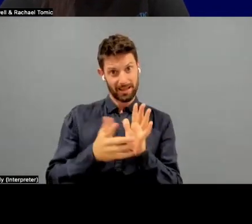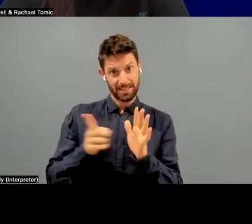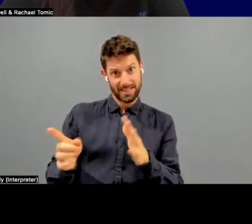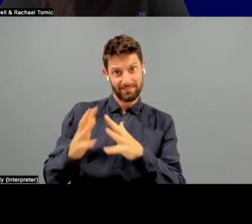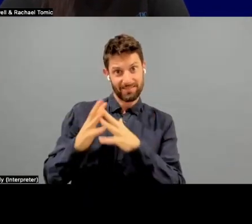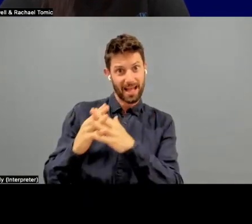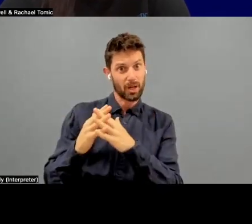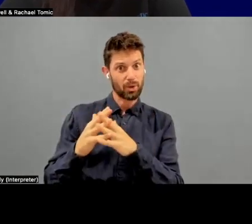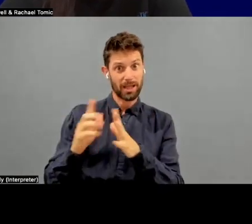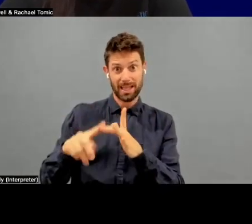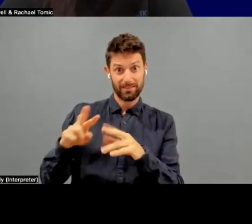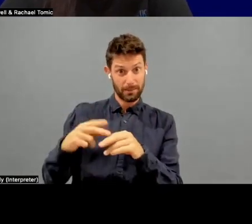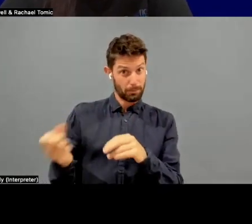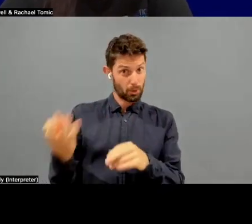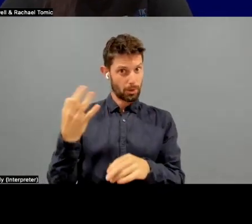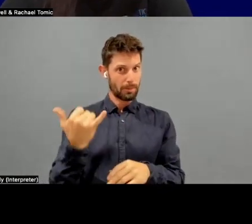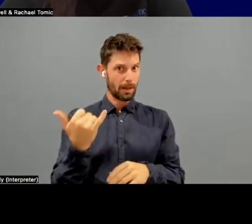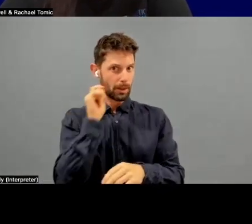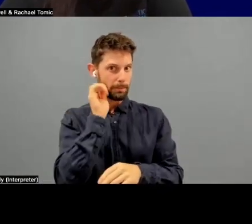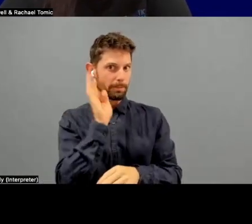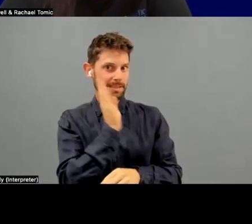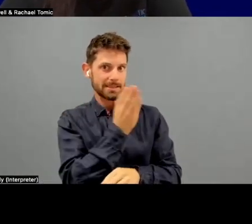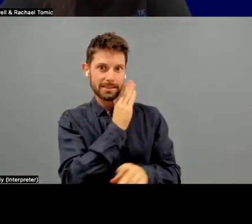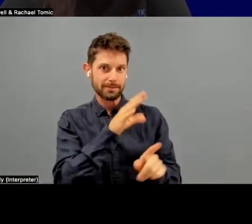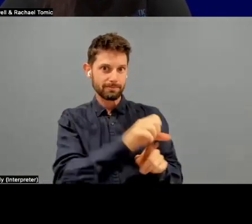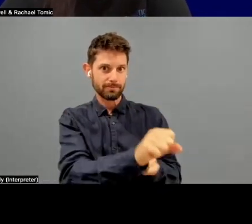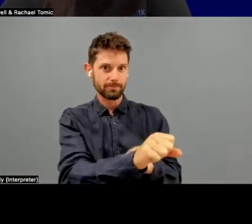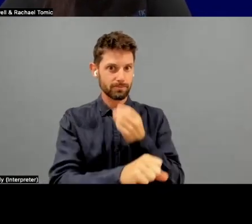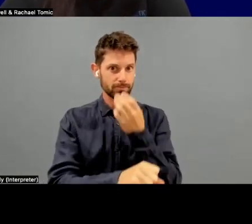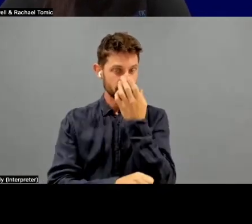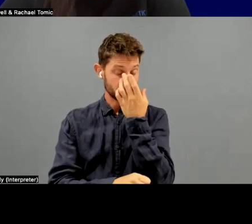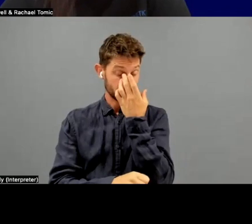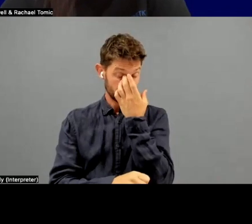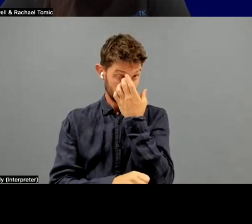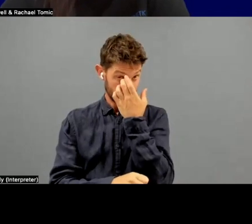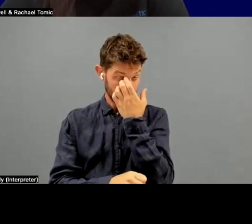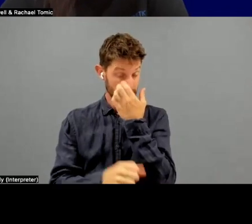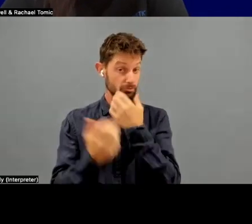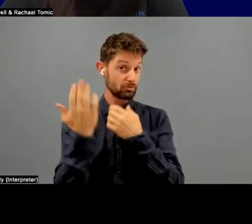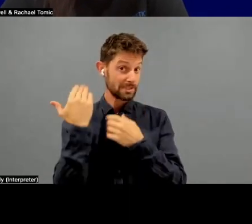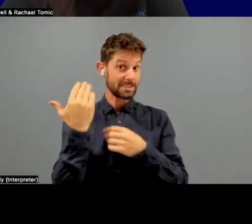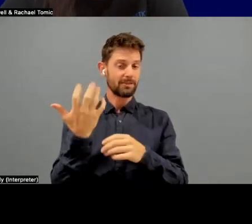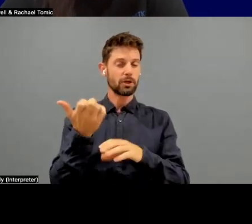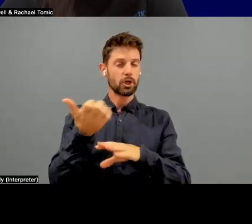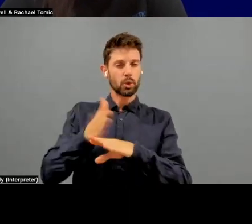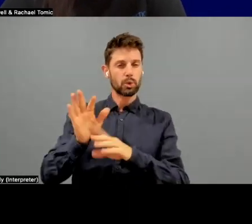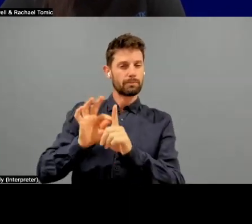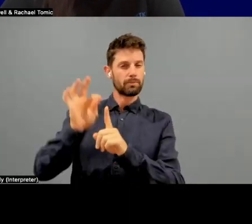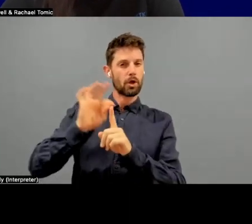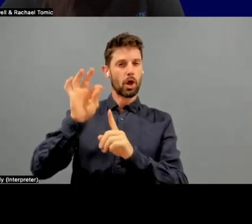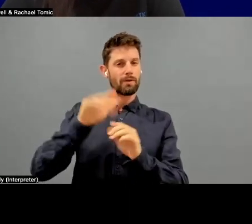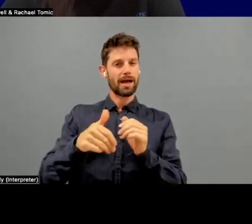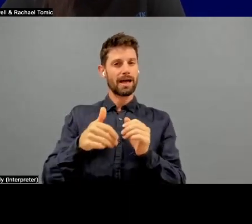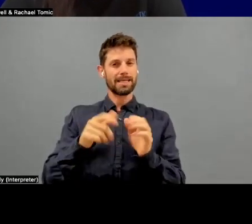Work is being done to create a new synthesised definition of CVI and practice guidelines,